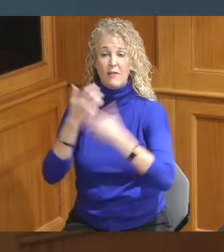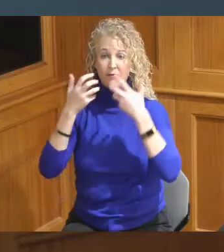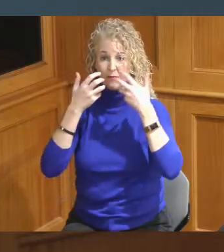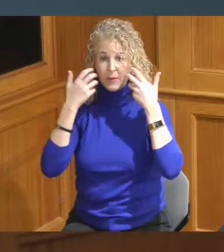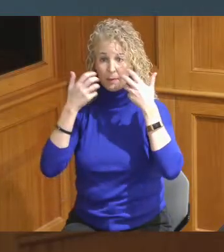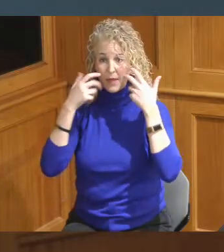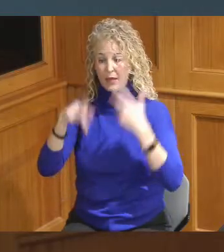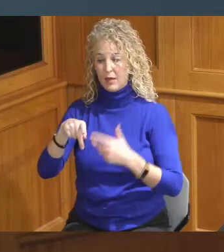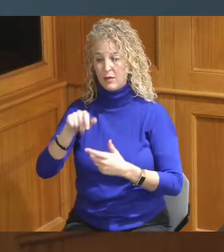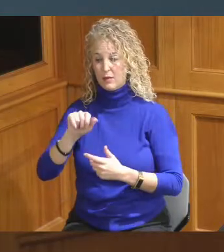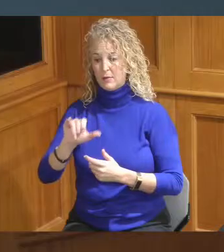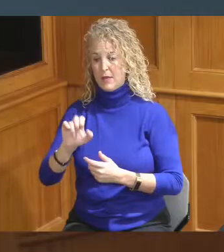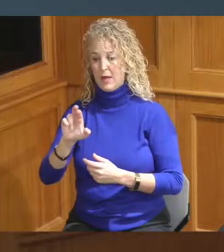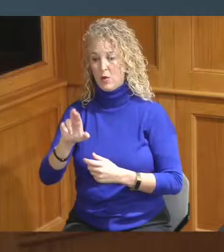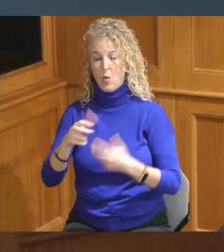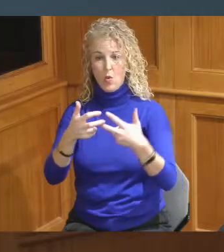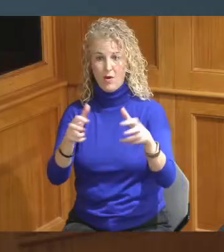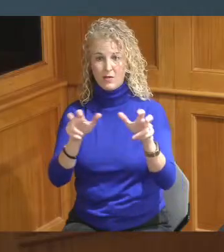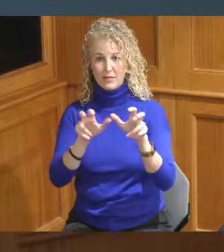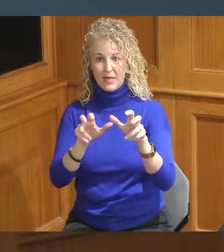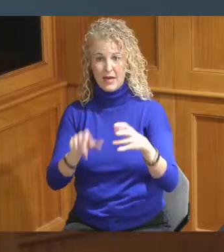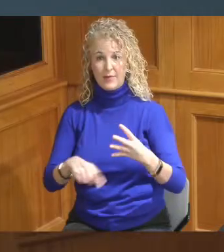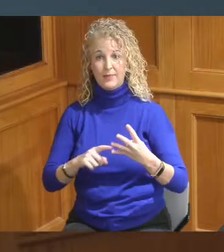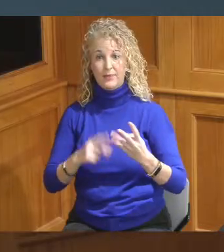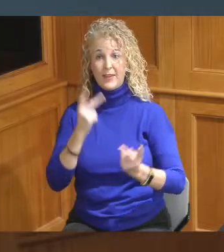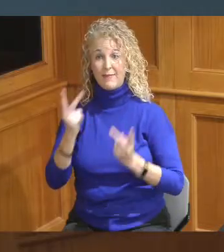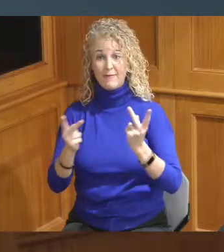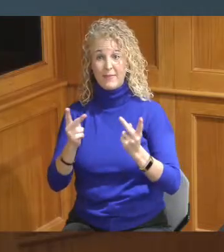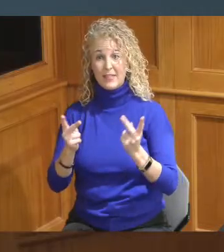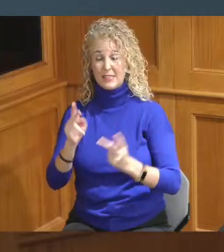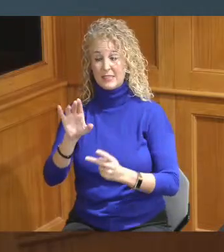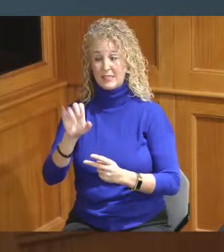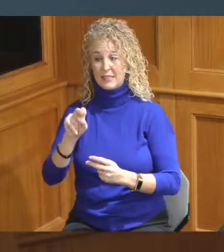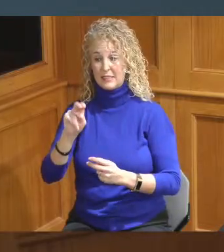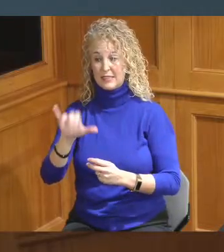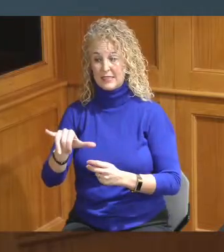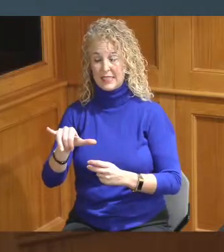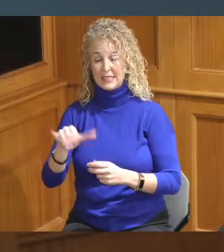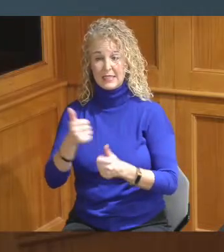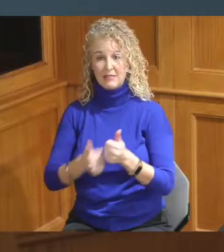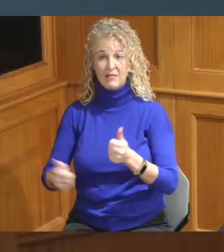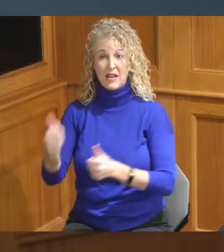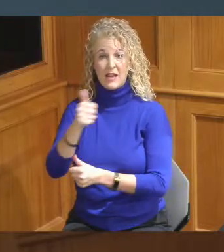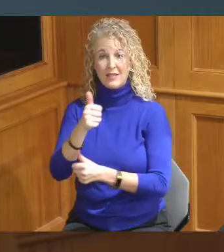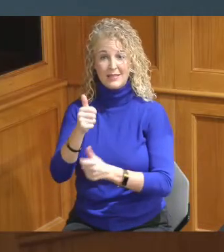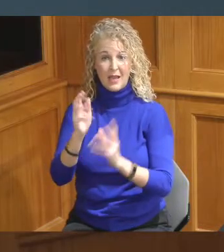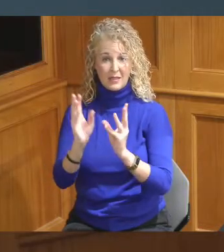started with that. Visit Cincy the executive committee meeting. We had an executive session